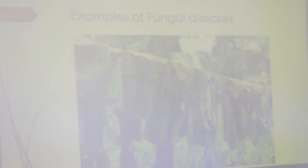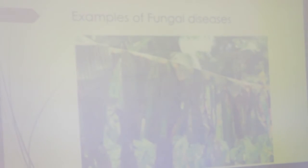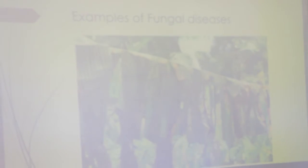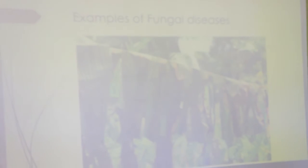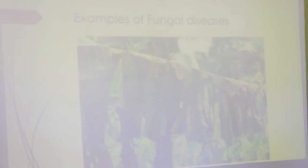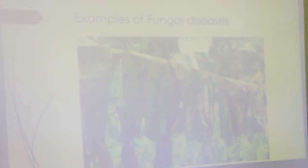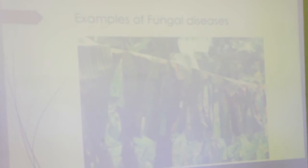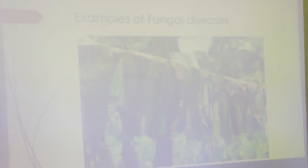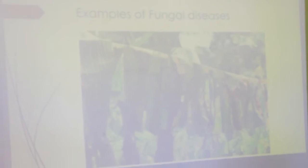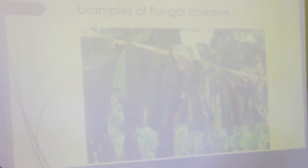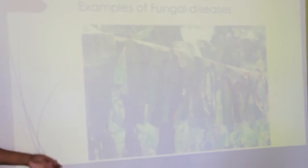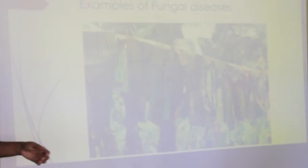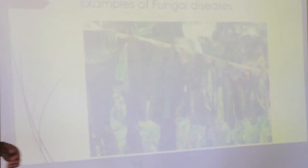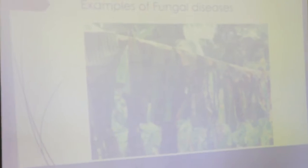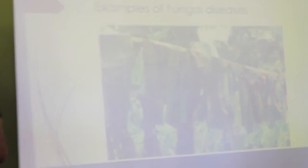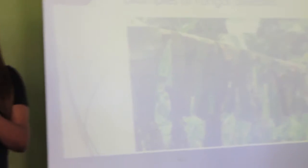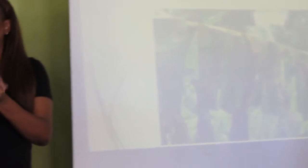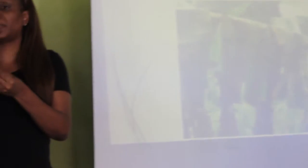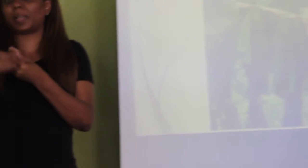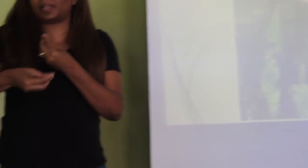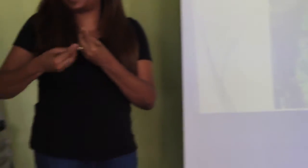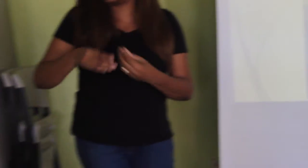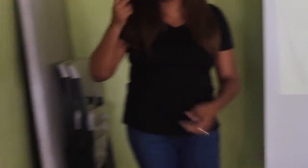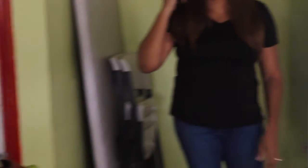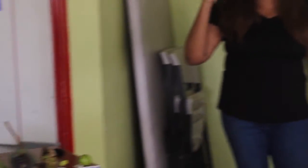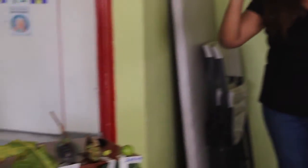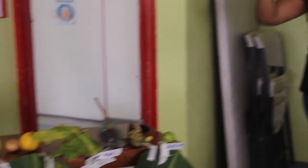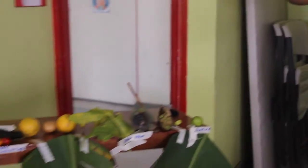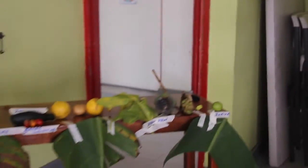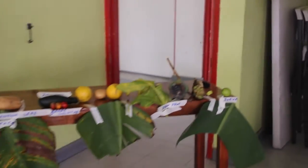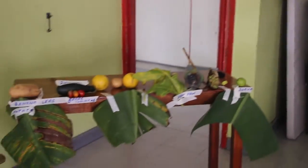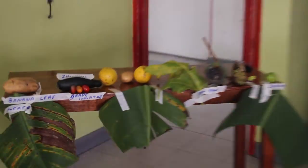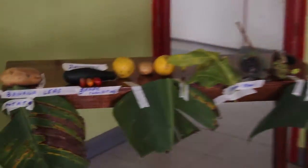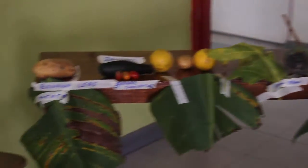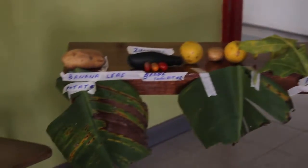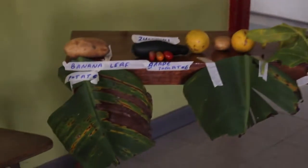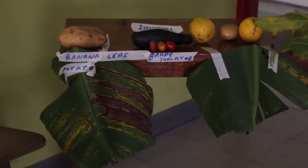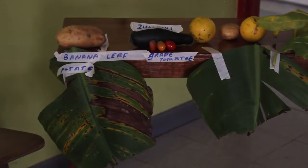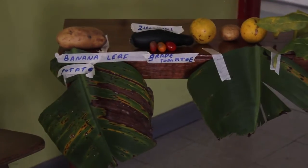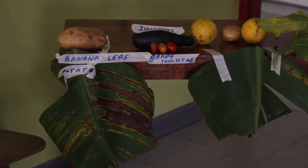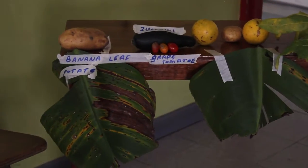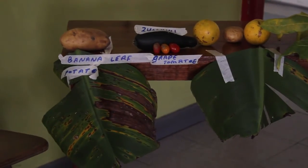right and we can see it over there we have one that i cut for you this morning on your on your